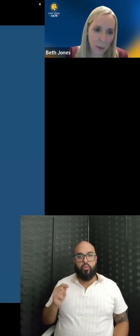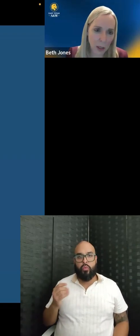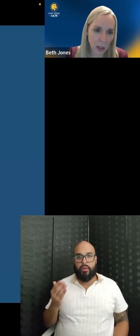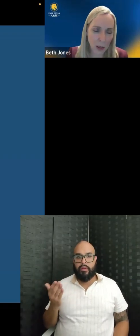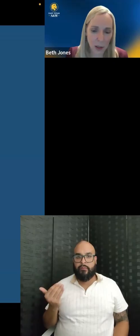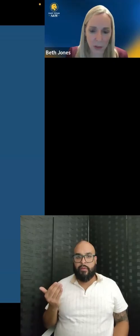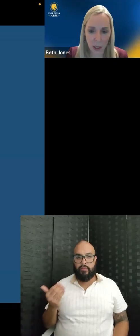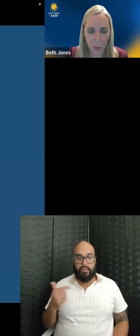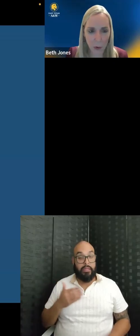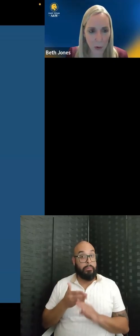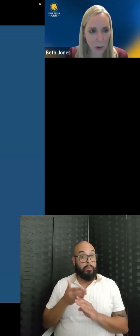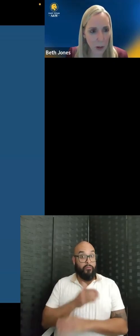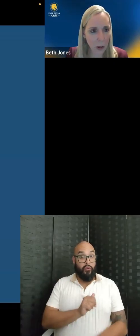very much into the VI world.